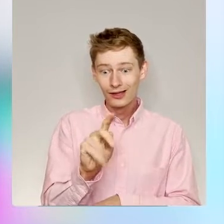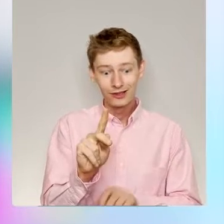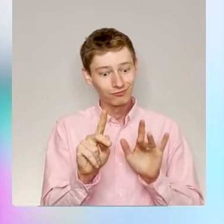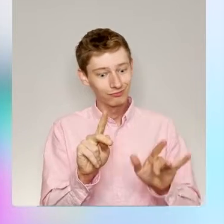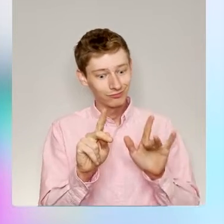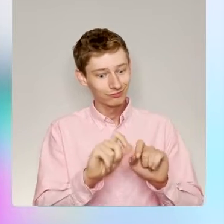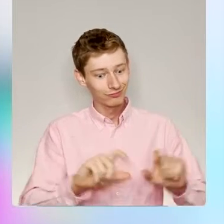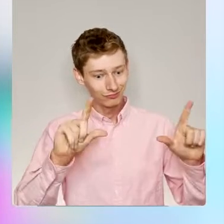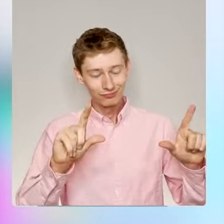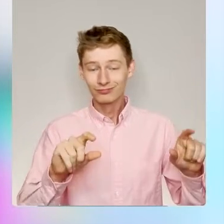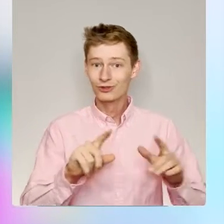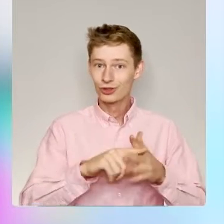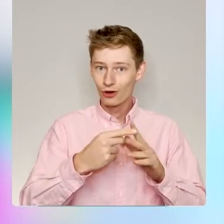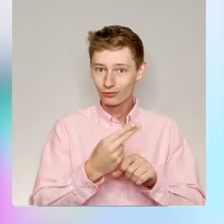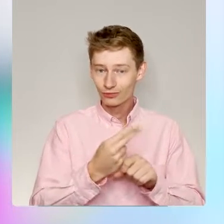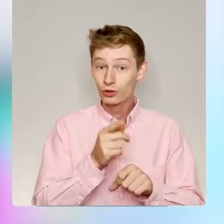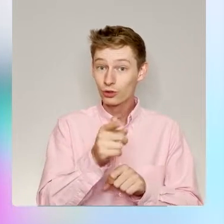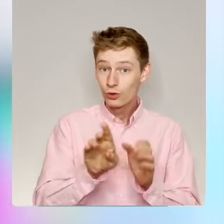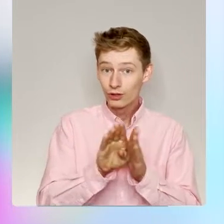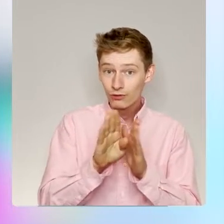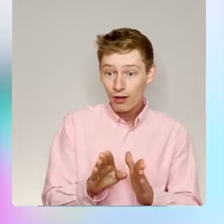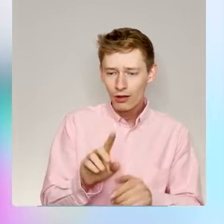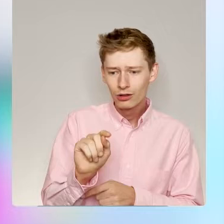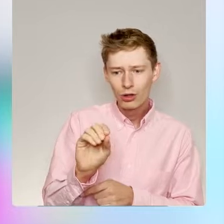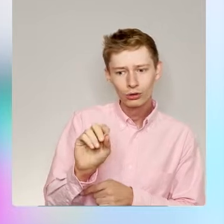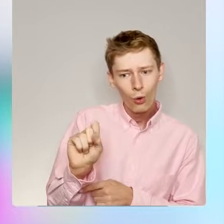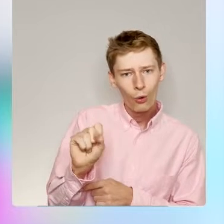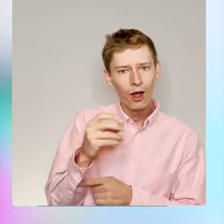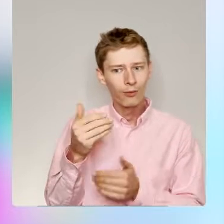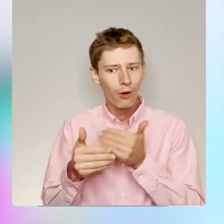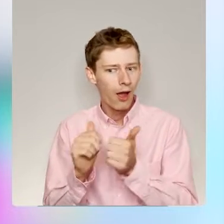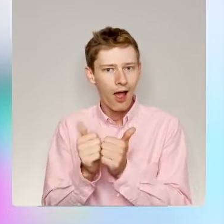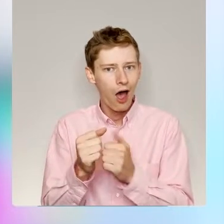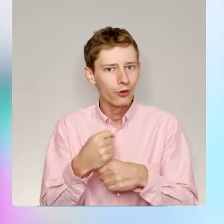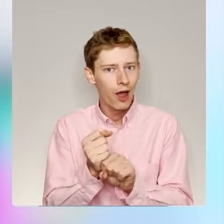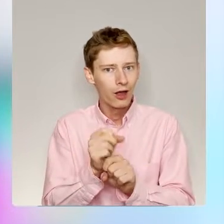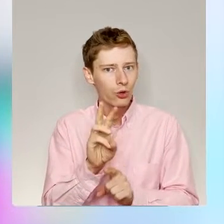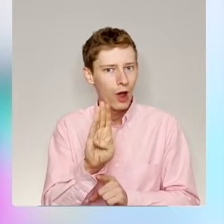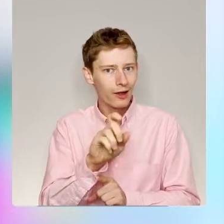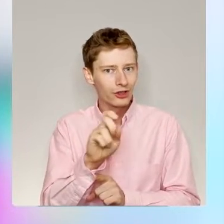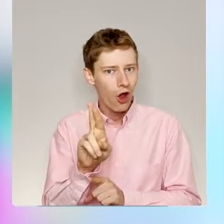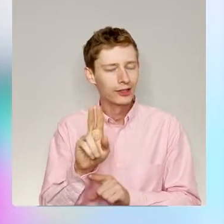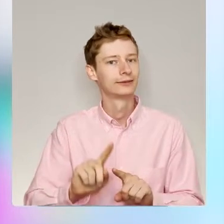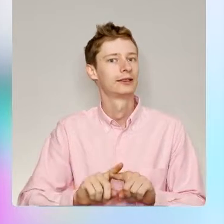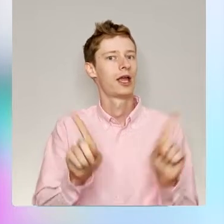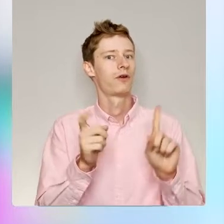However, for a developer, the tools and processes needed to build amazing WebXR experiences are different from the tools used